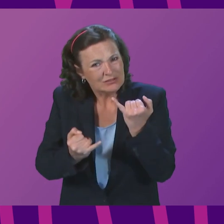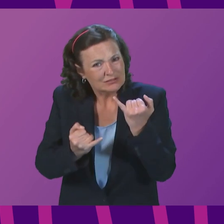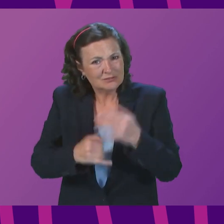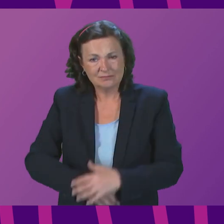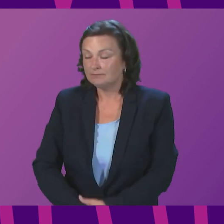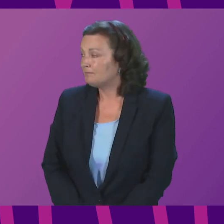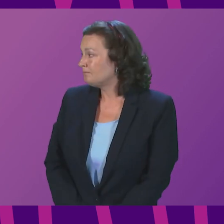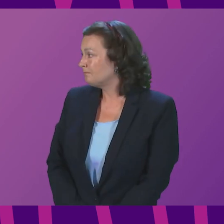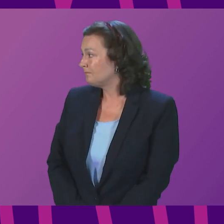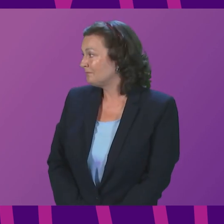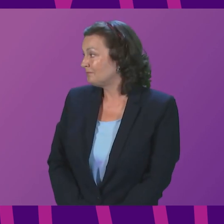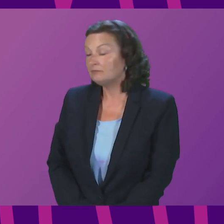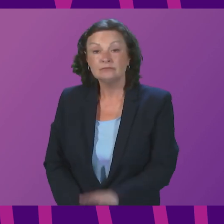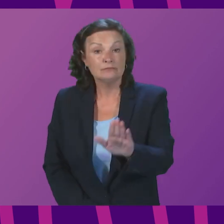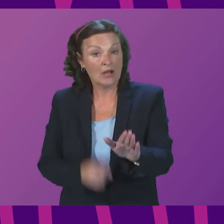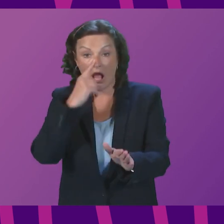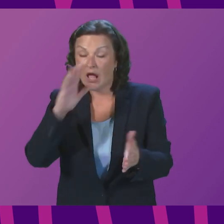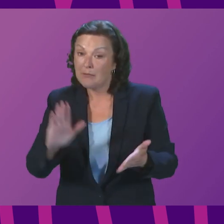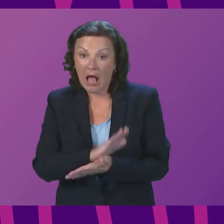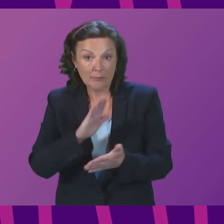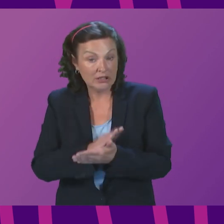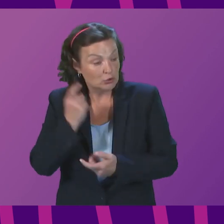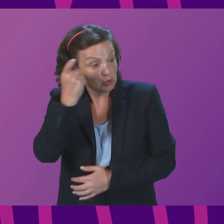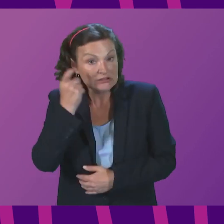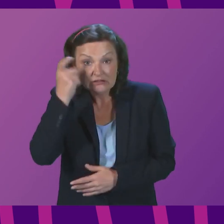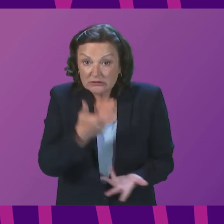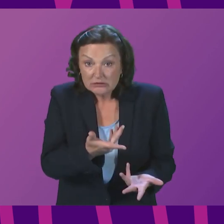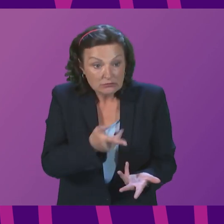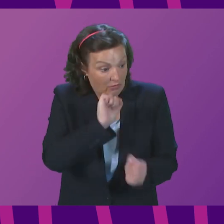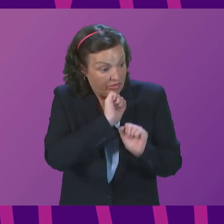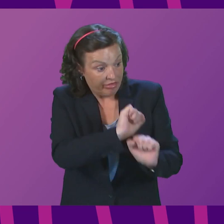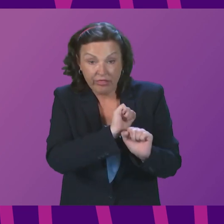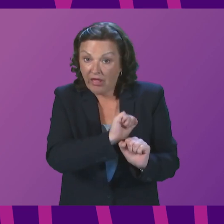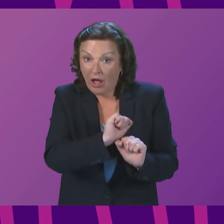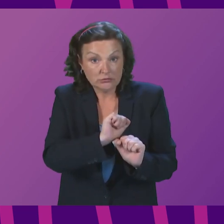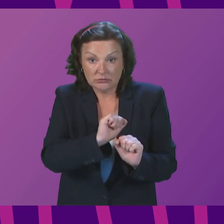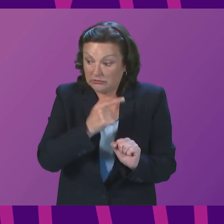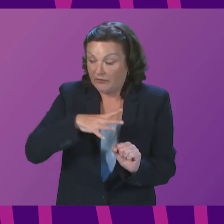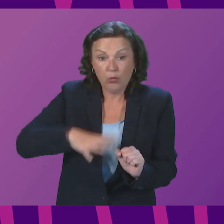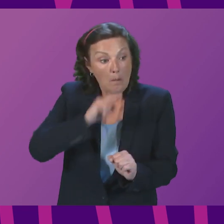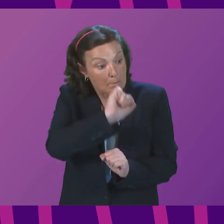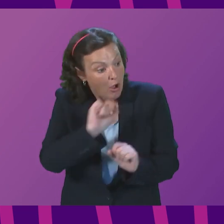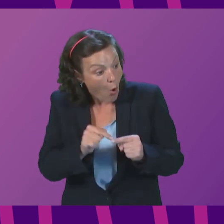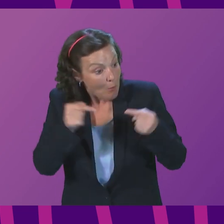I am certainly happy to consider giving Government time for that. Of course, Opposition parties can choose to debate any issue that they want to debate